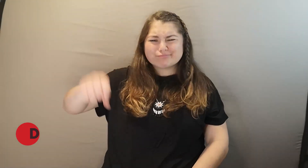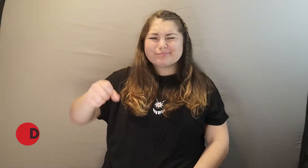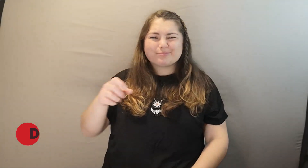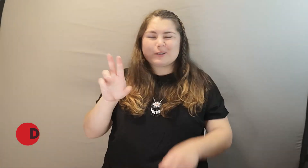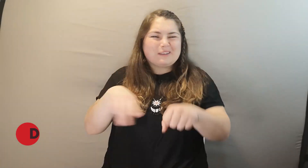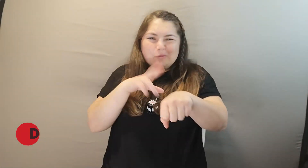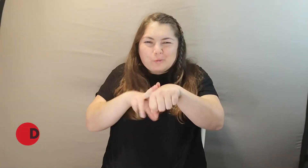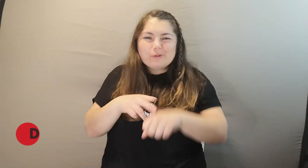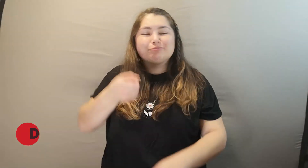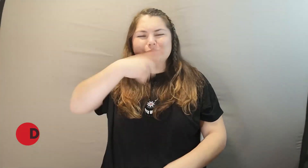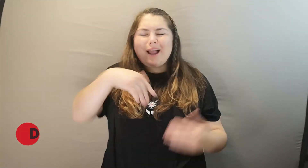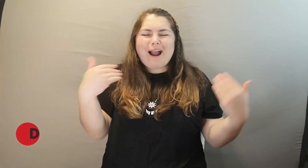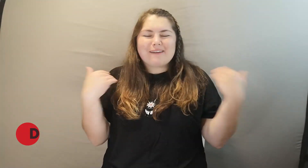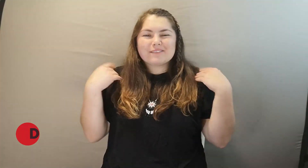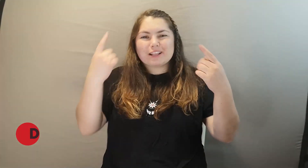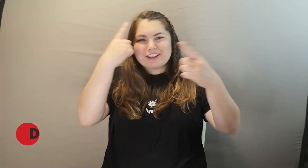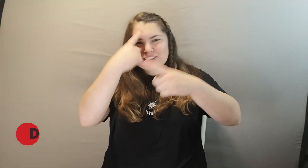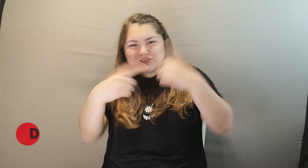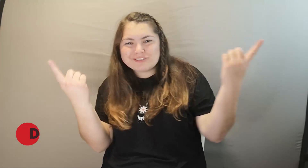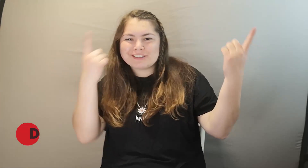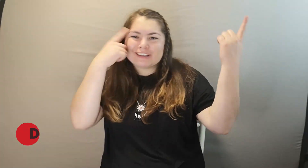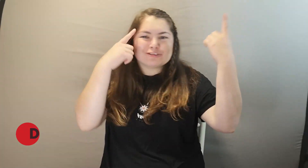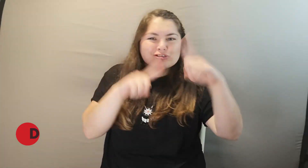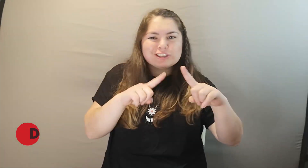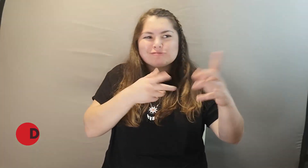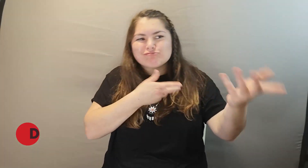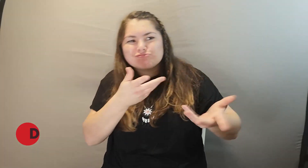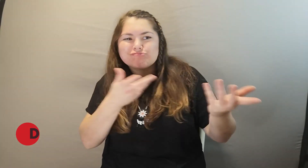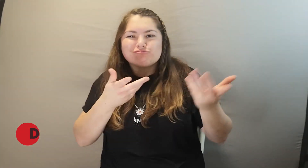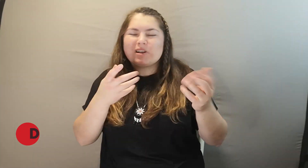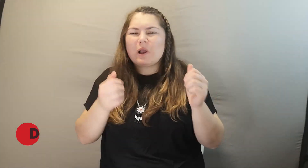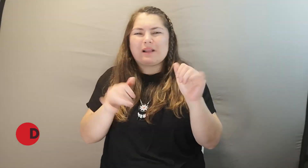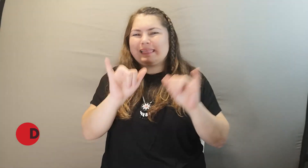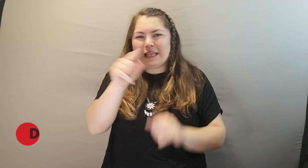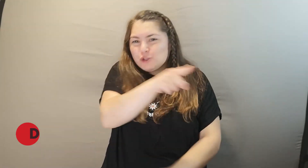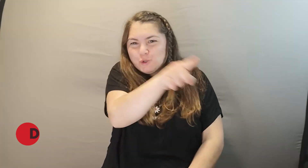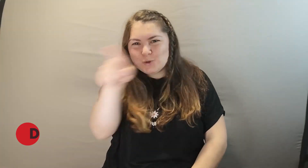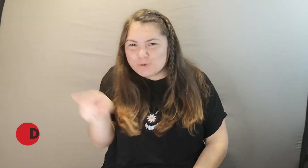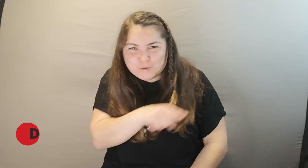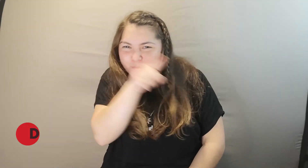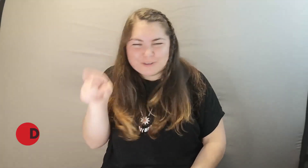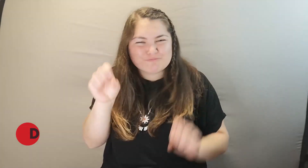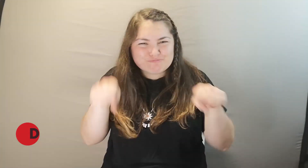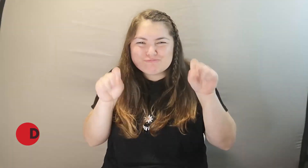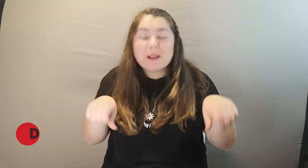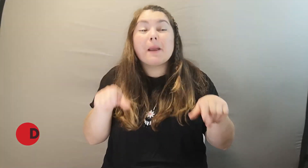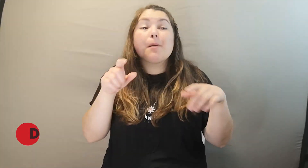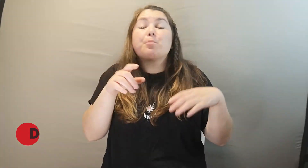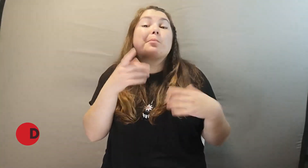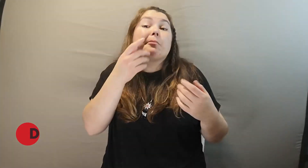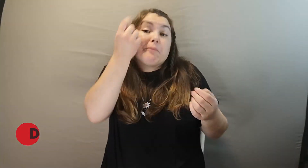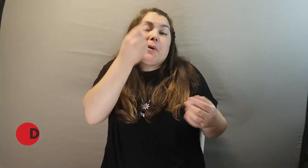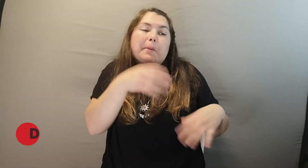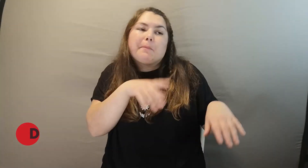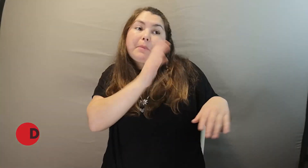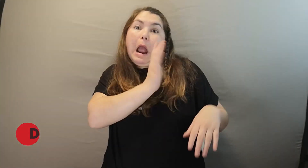Yes, of course we have disagreements and agreements during conversations. Like all of you.